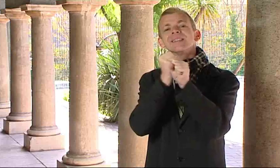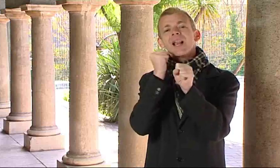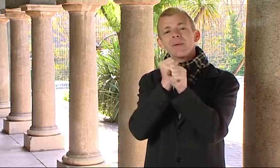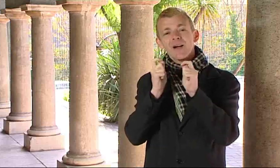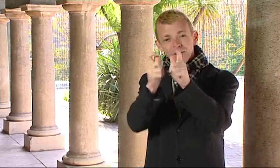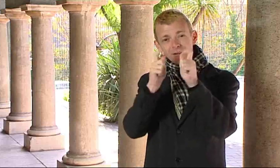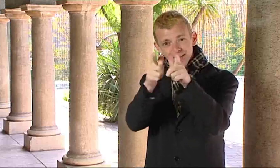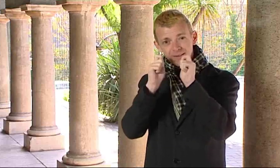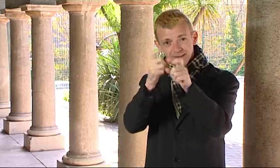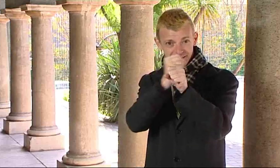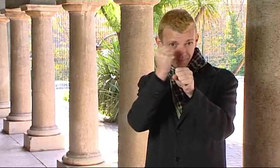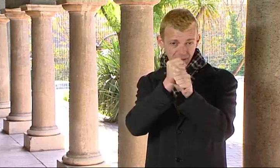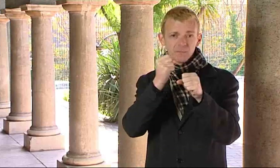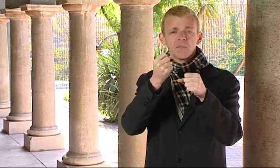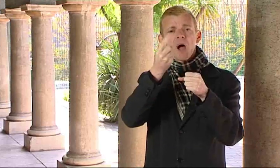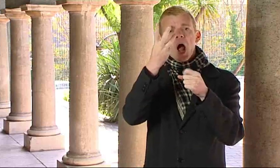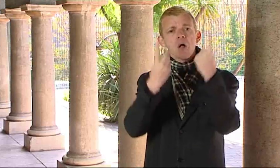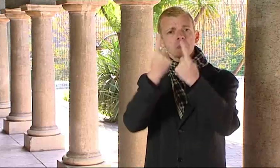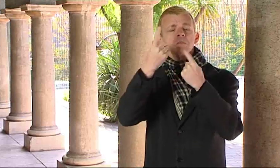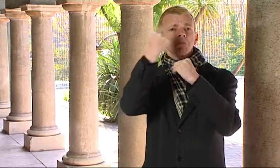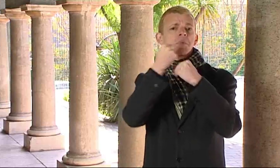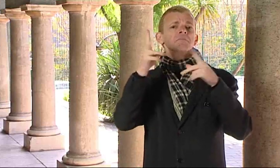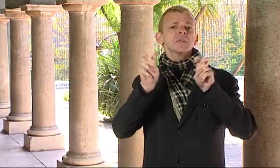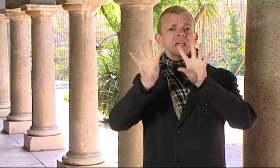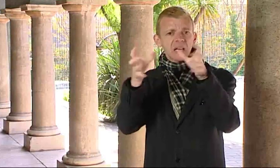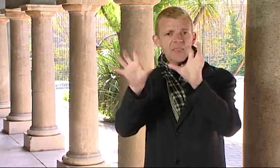I also have difficulties when we have to develop the work assigned to us by